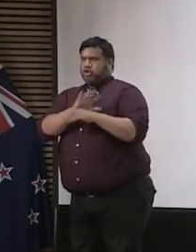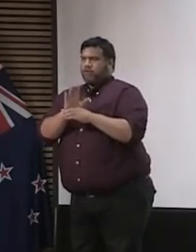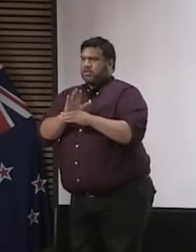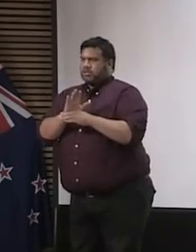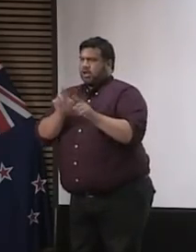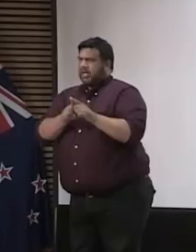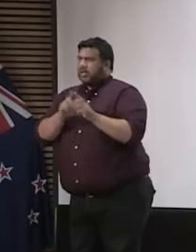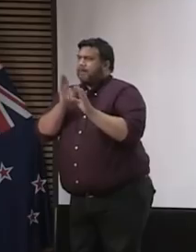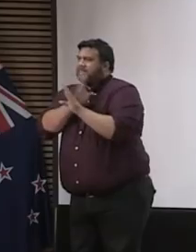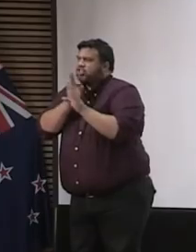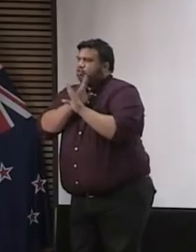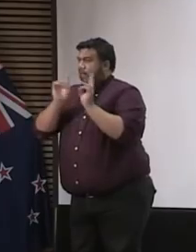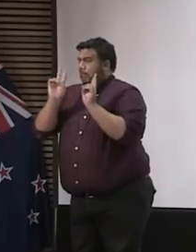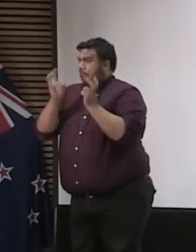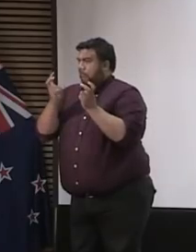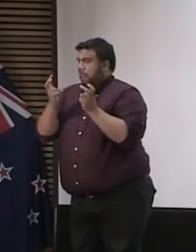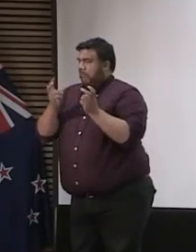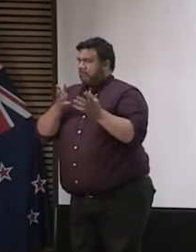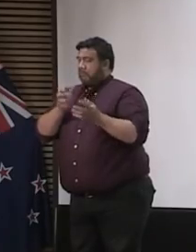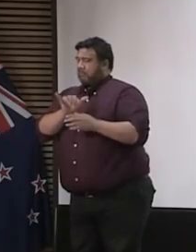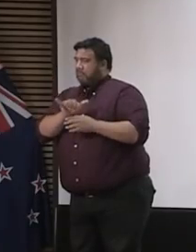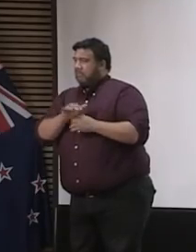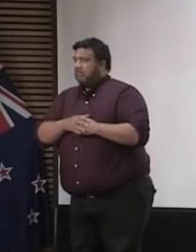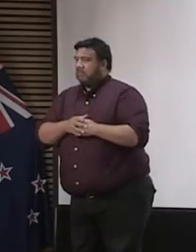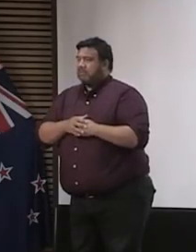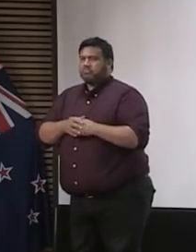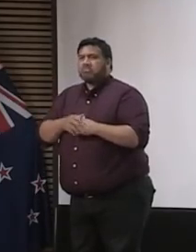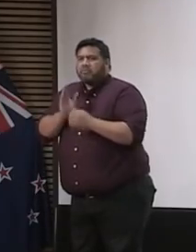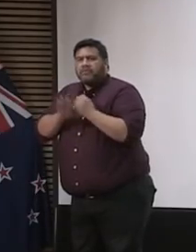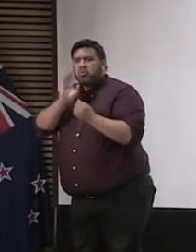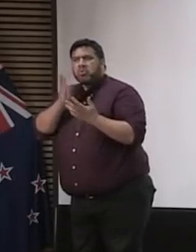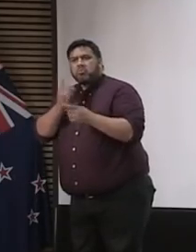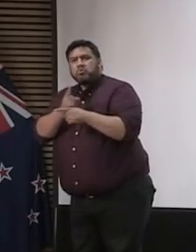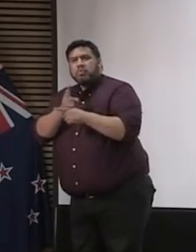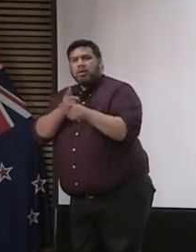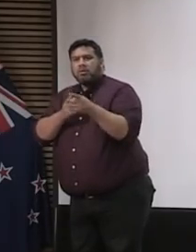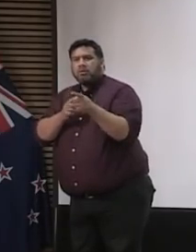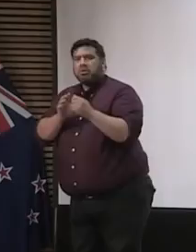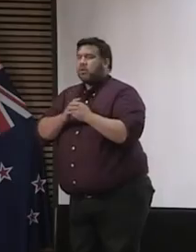A colleague in the DHBthere said we had to ask yourather than go through theDHB?